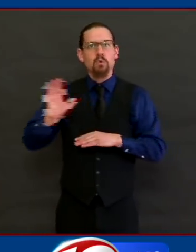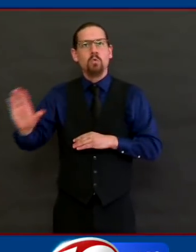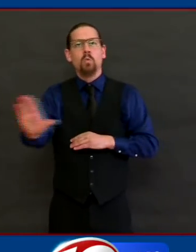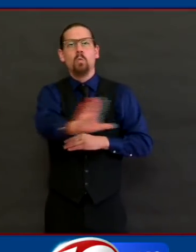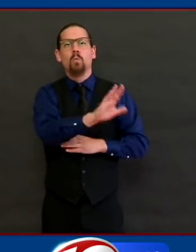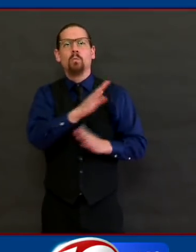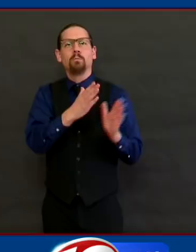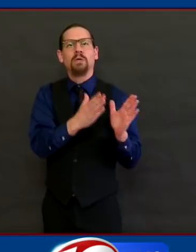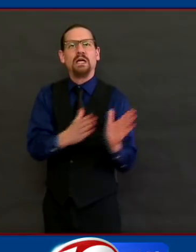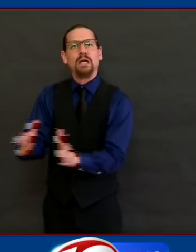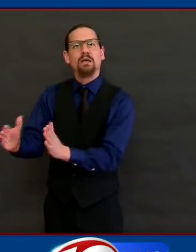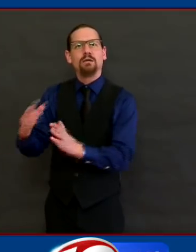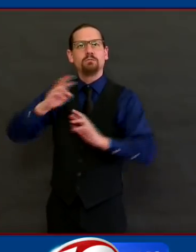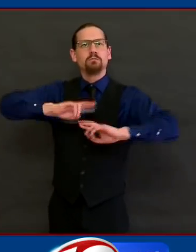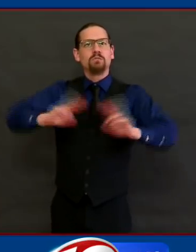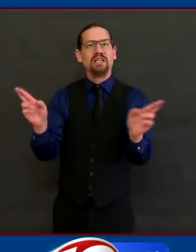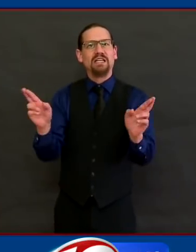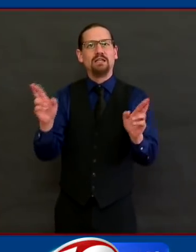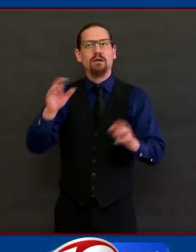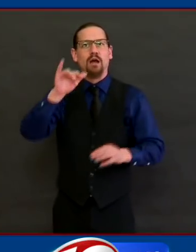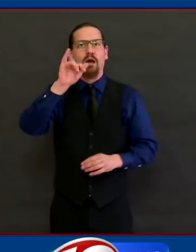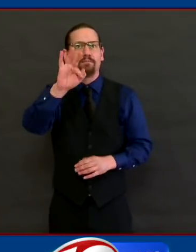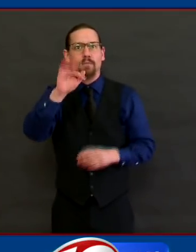PLACE THERE IS SURGE CAPACITY PLANS WITHIN THEIR HOSPITAL.